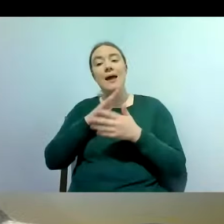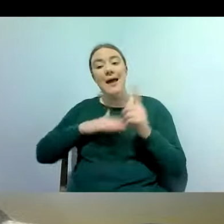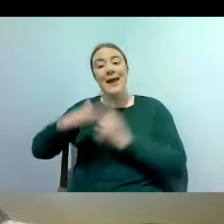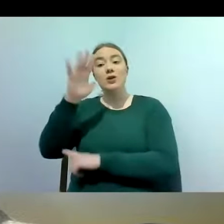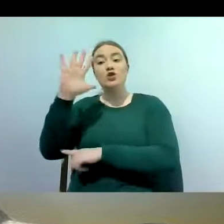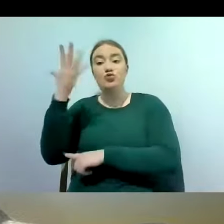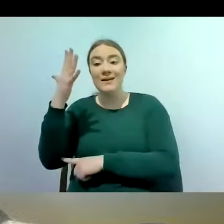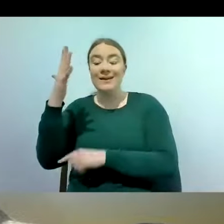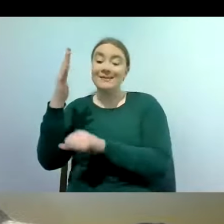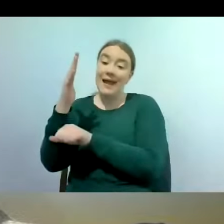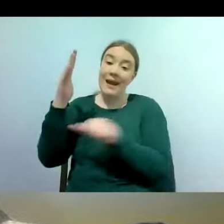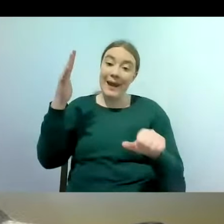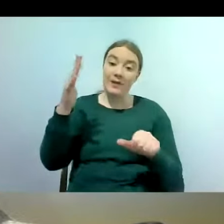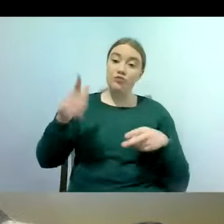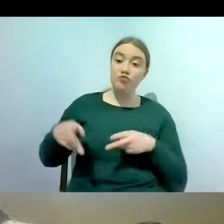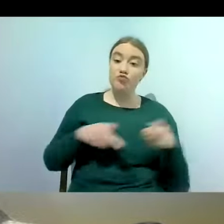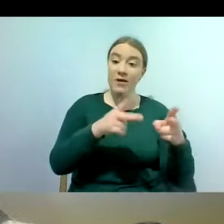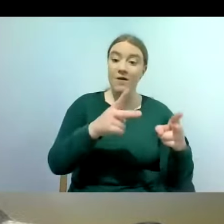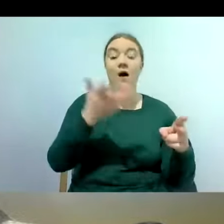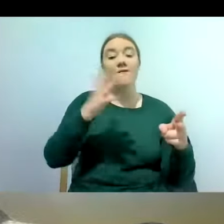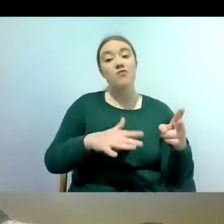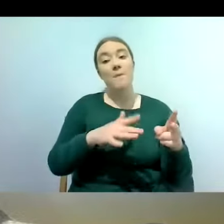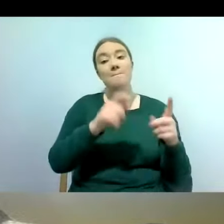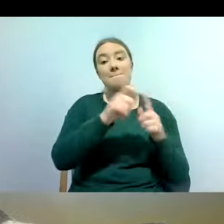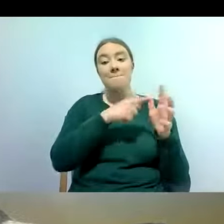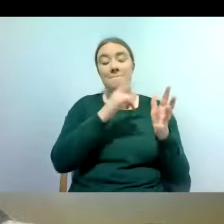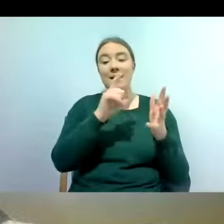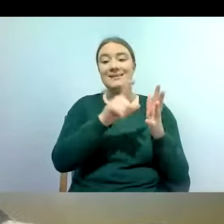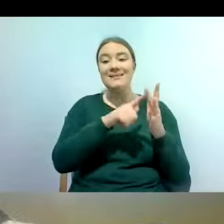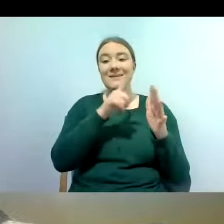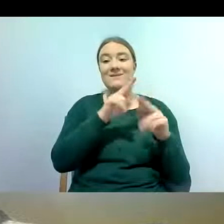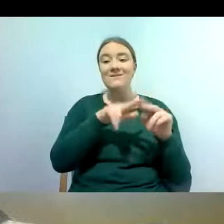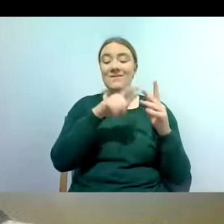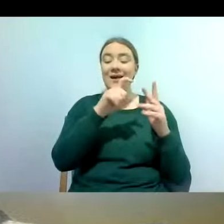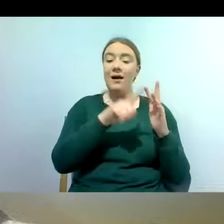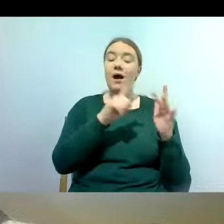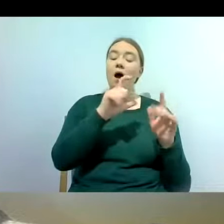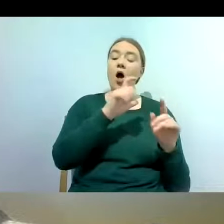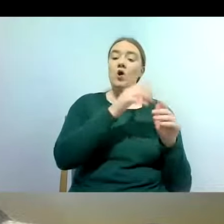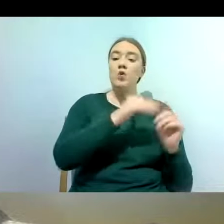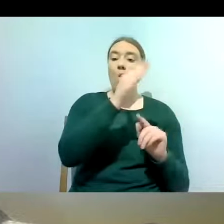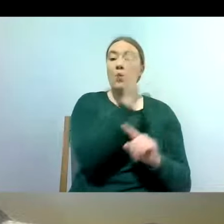certain areas of the pacific northwest uh 25 of the nitrogen in those trees derived